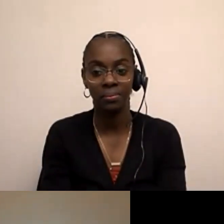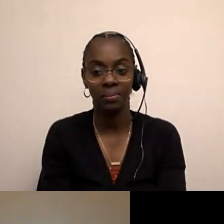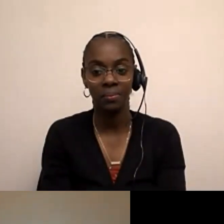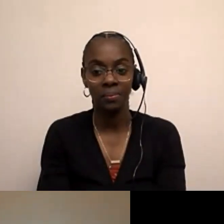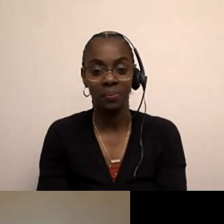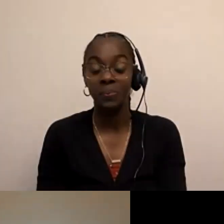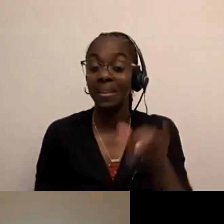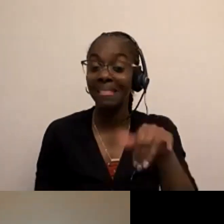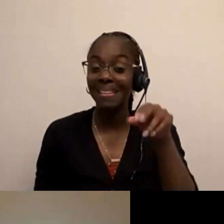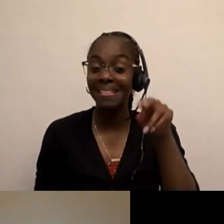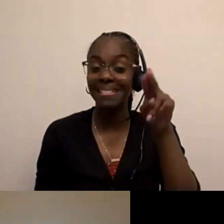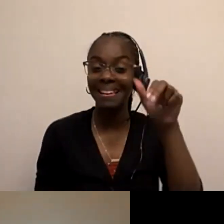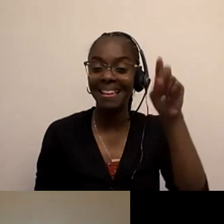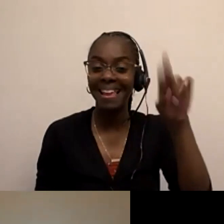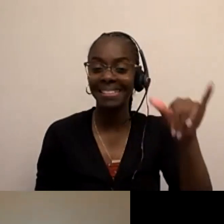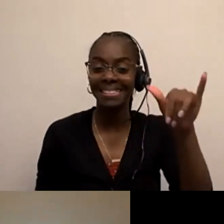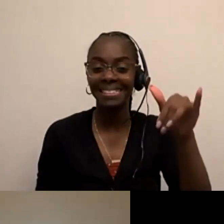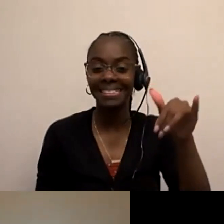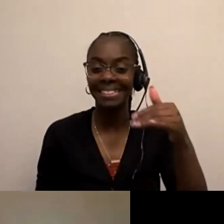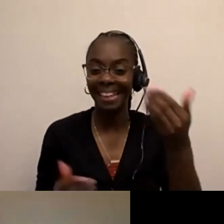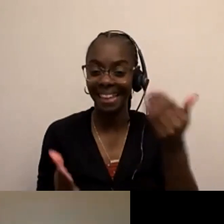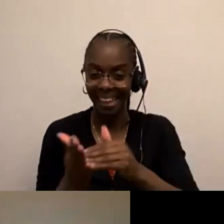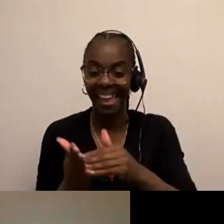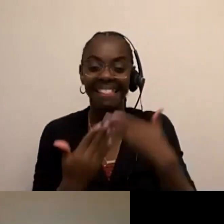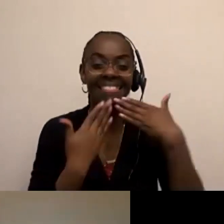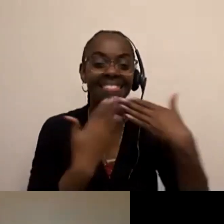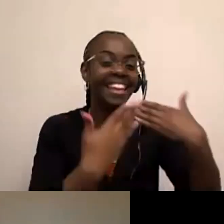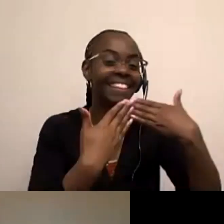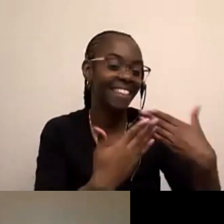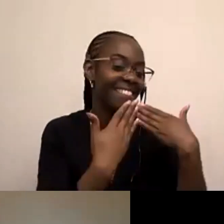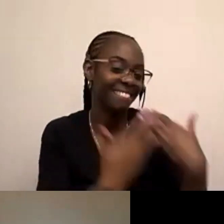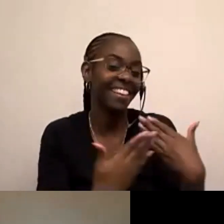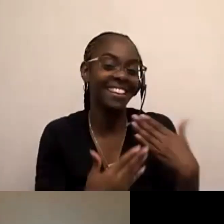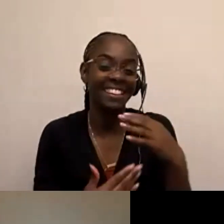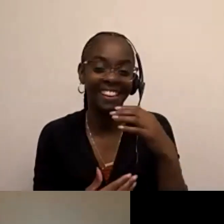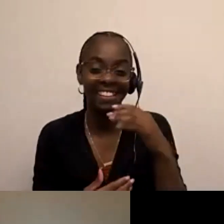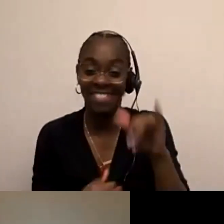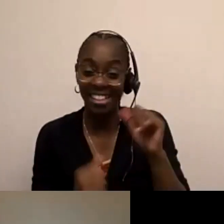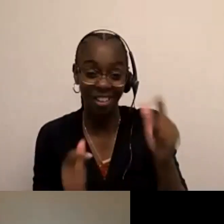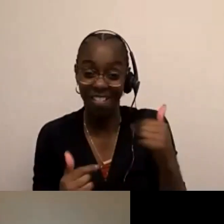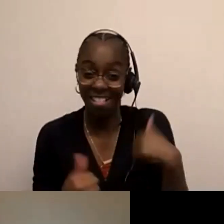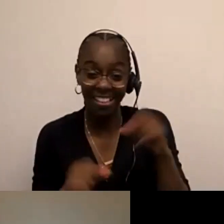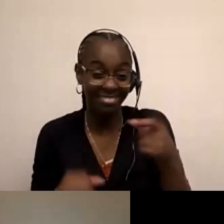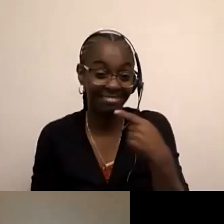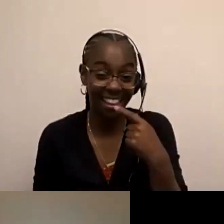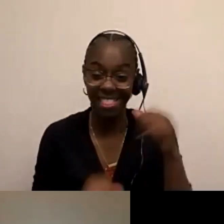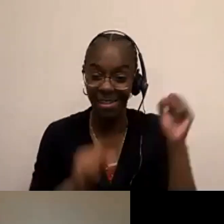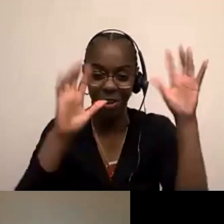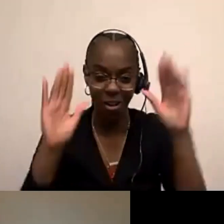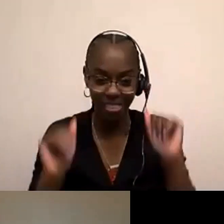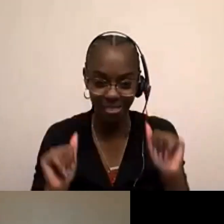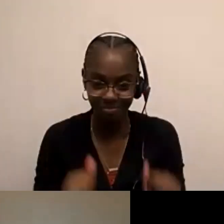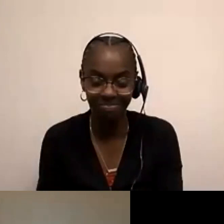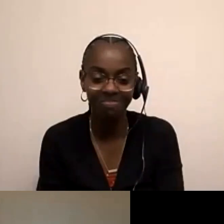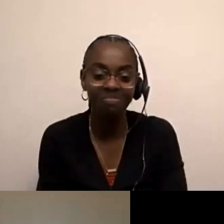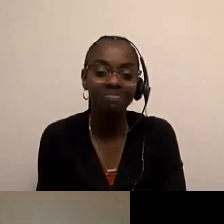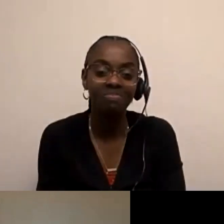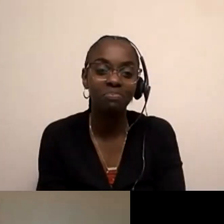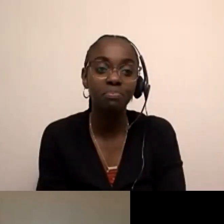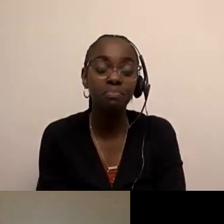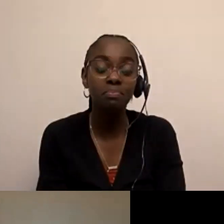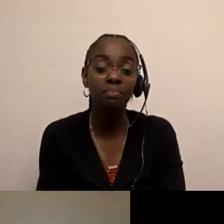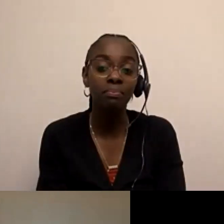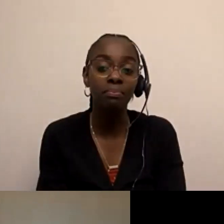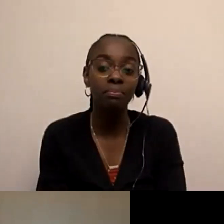YOU, THANK YOU, THANK YOU. THAT'S ALL I CAN REALLY SAY. THAT WAS AWESOME. AND THANK YOU